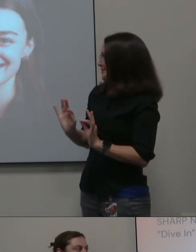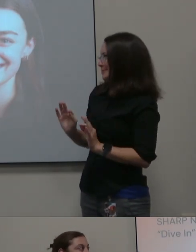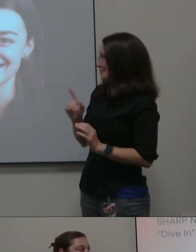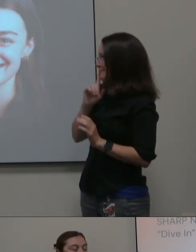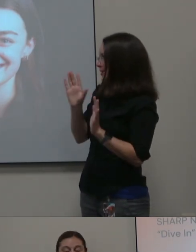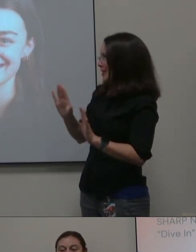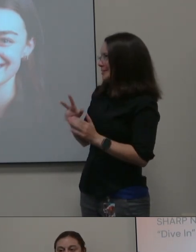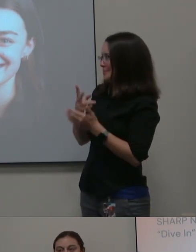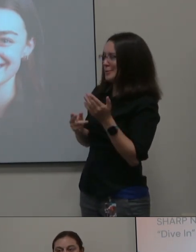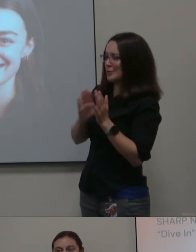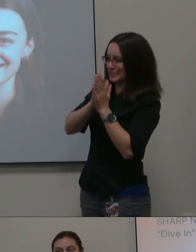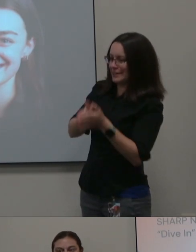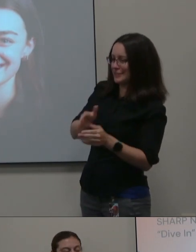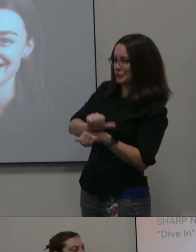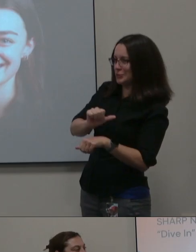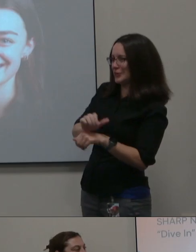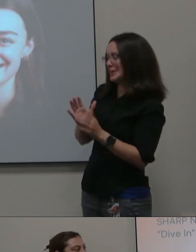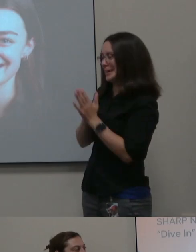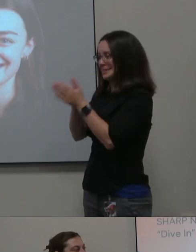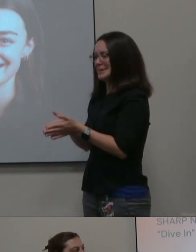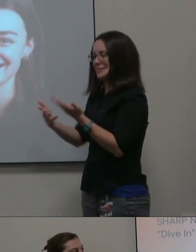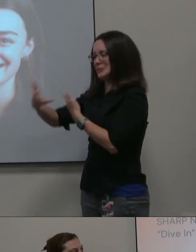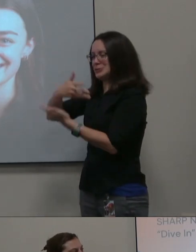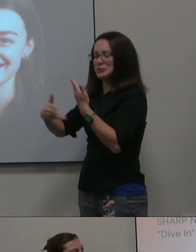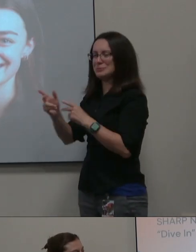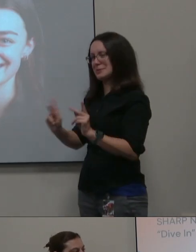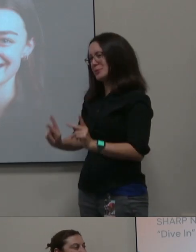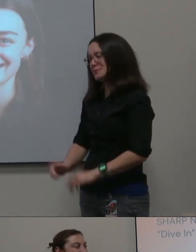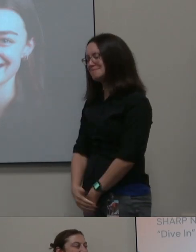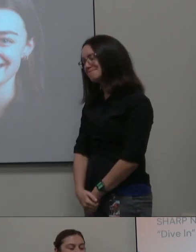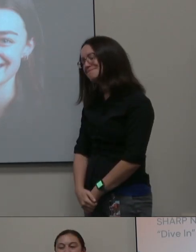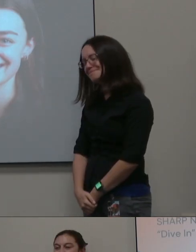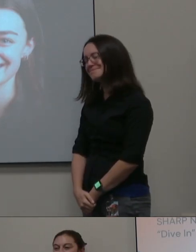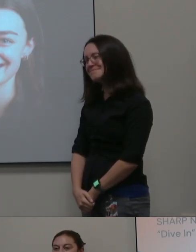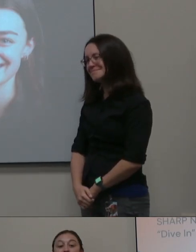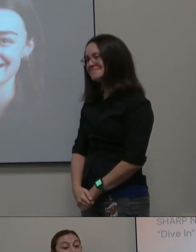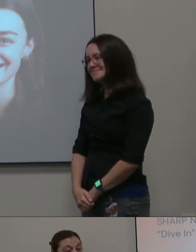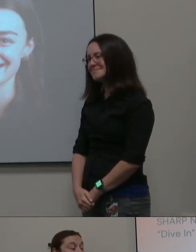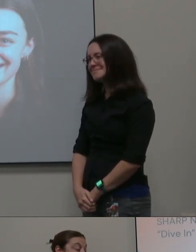She's really sociable, and she's able to dive into work and be sociable, too.